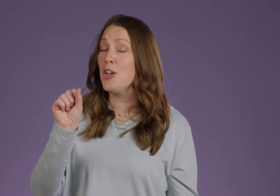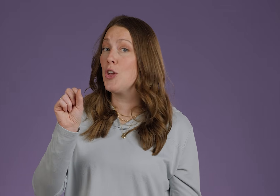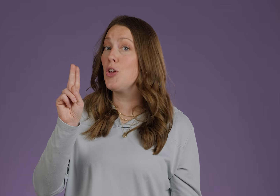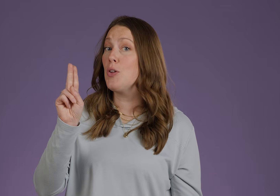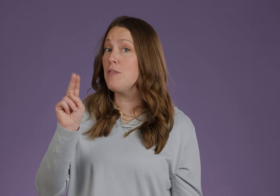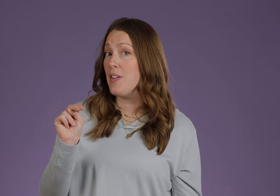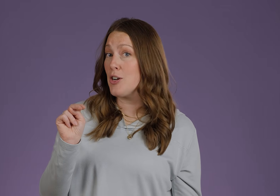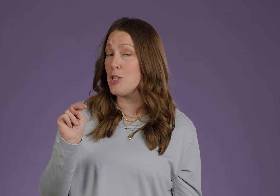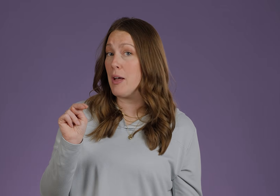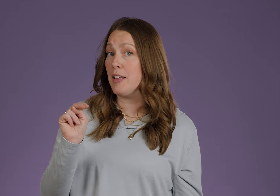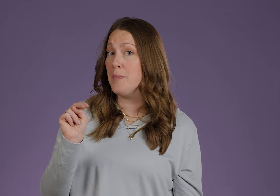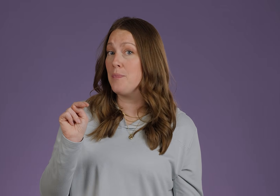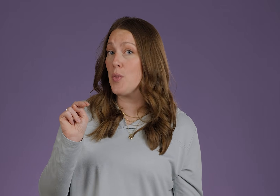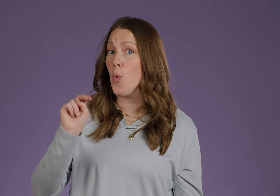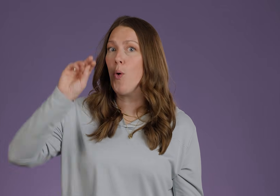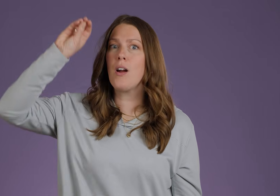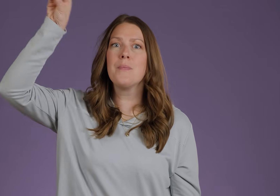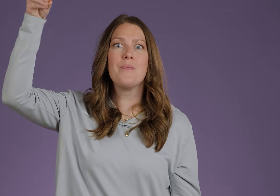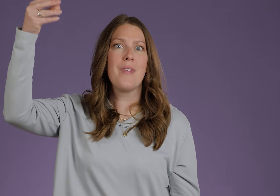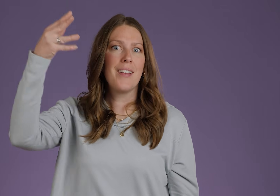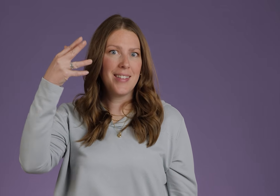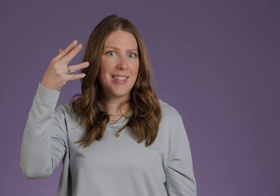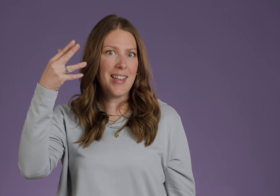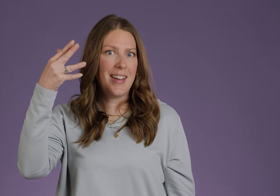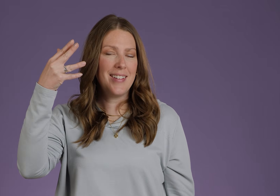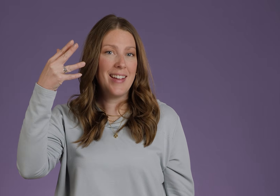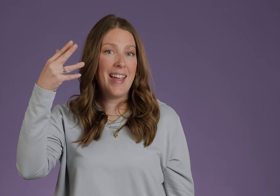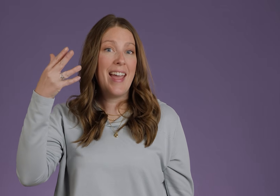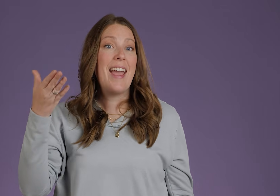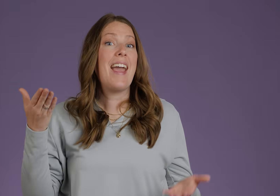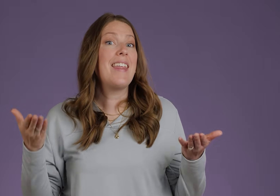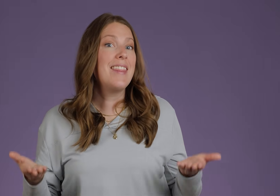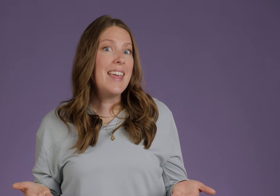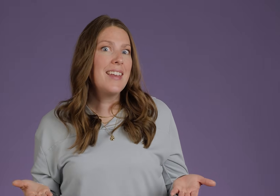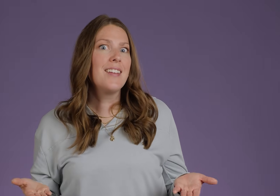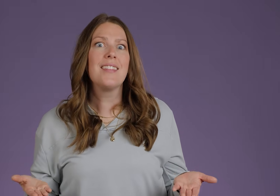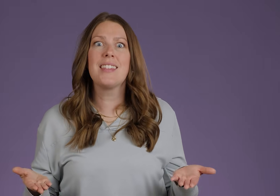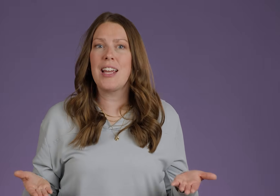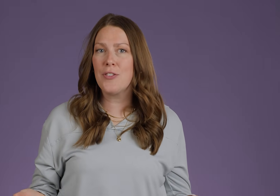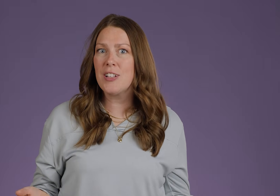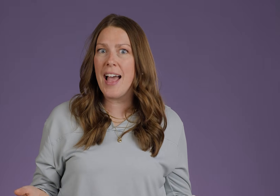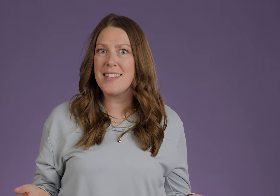You can fingerspell it or sun. And then the sign for glasses.